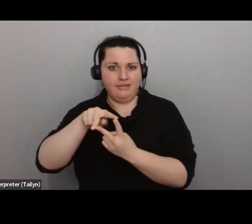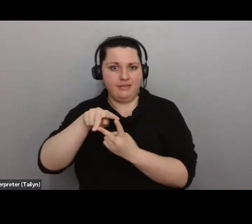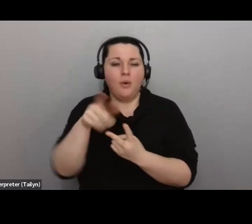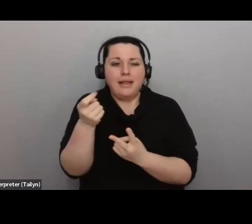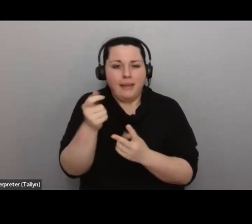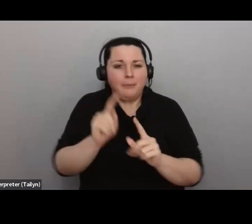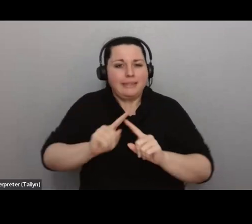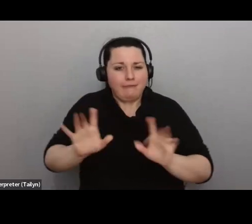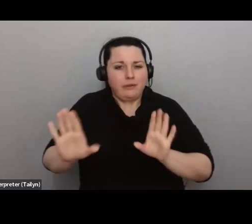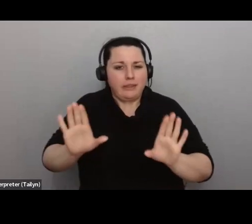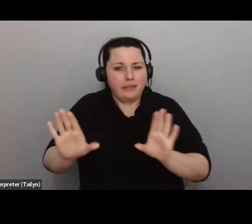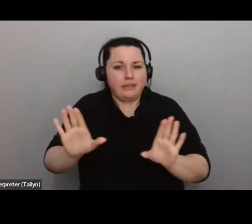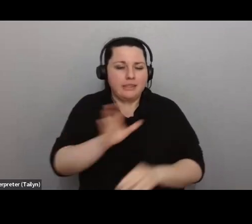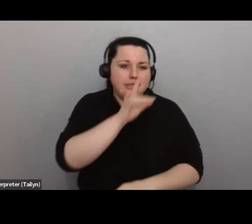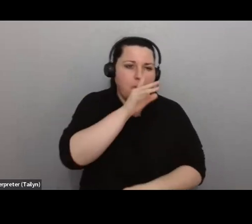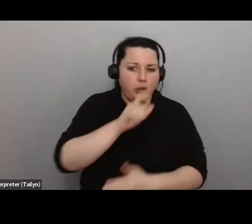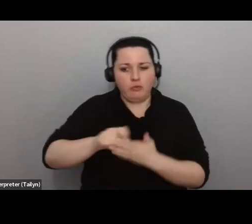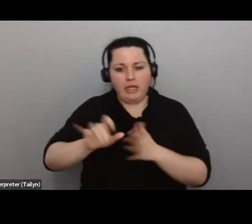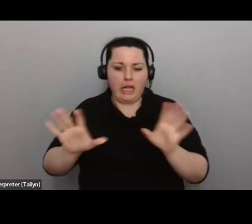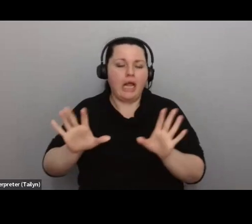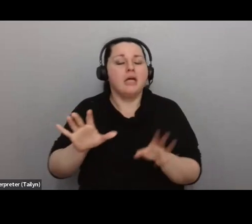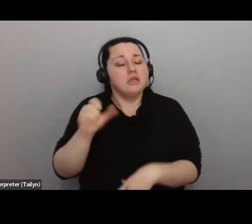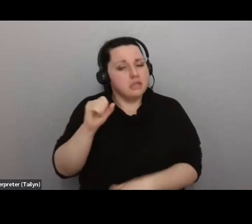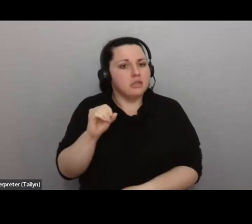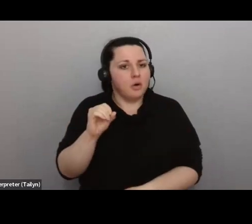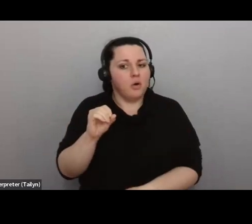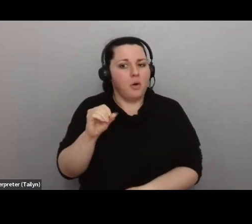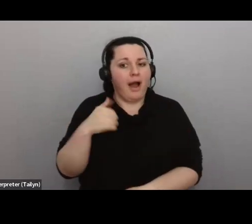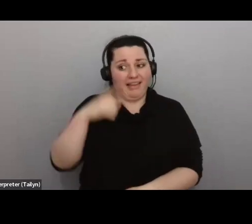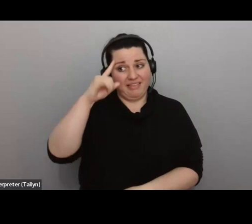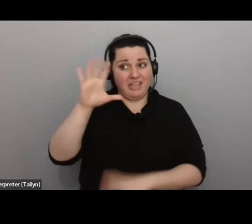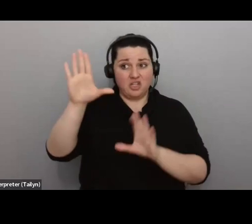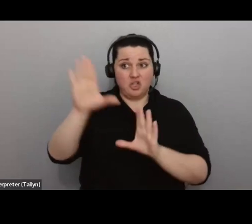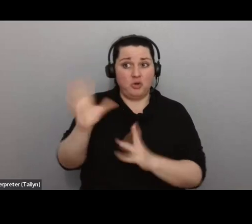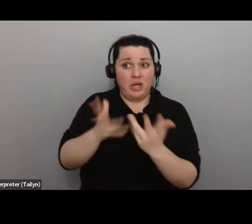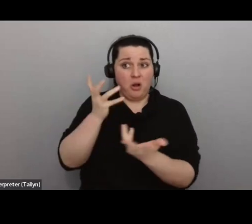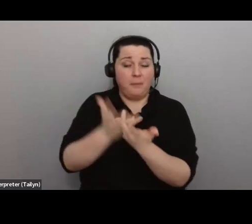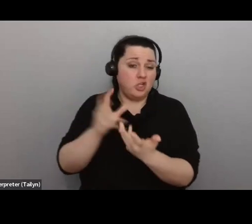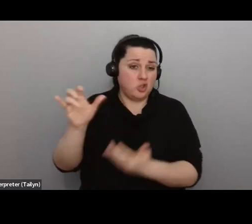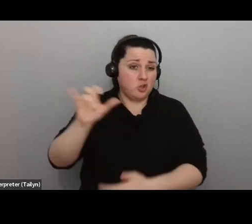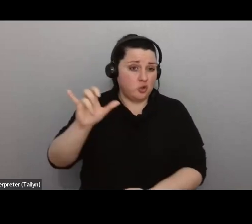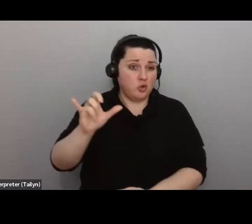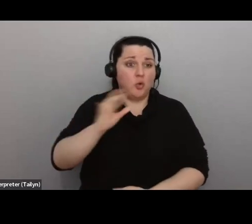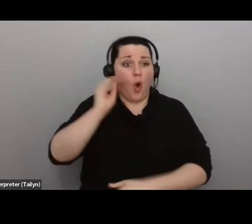Colleen: or spoken versus written format so that I also think would be a great way to accommodate deaf students in a world language classroom.